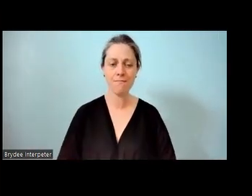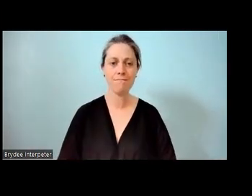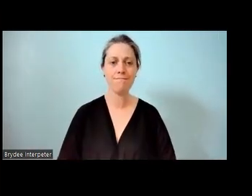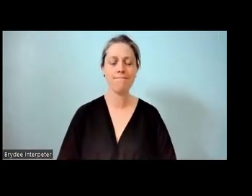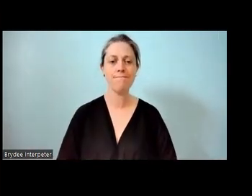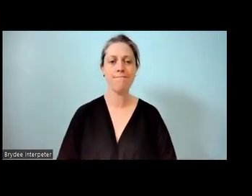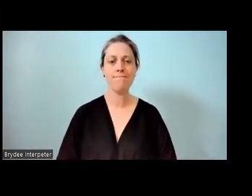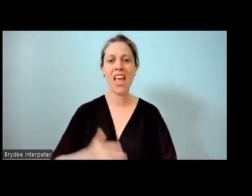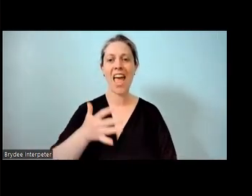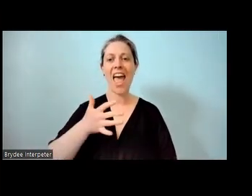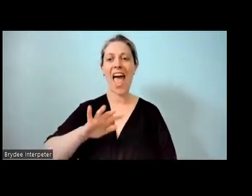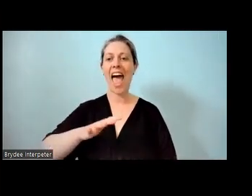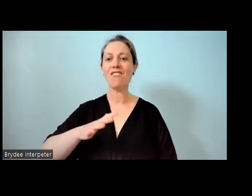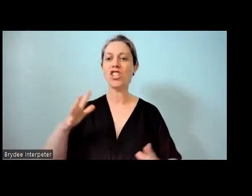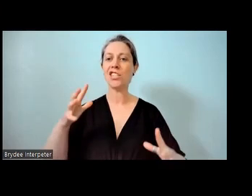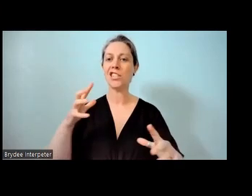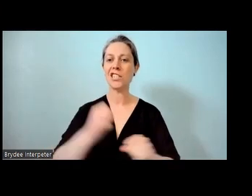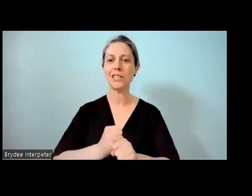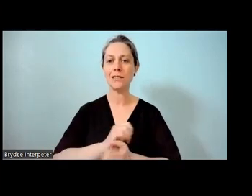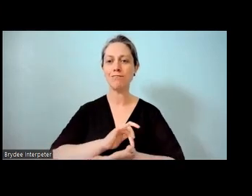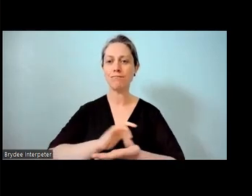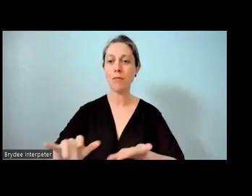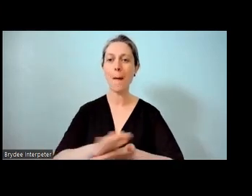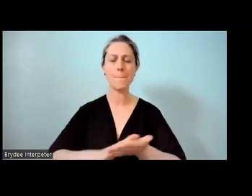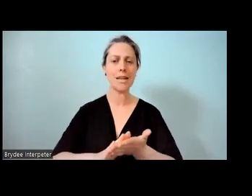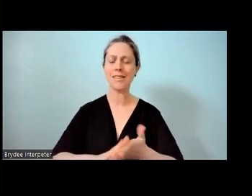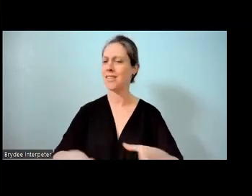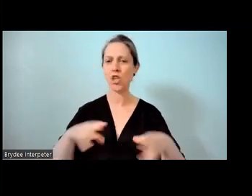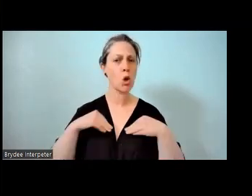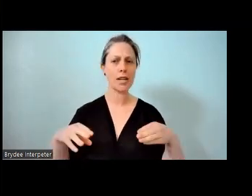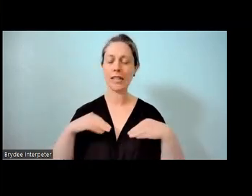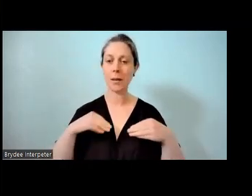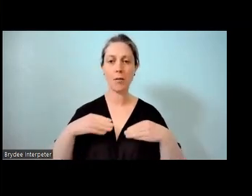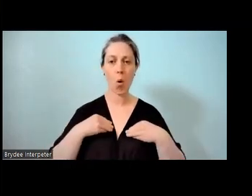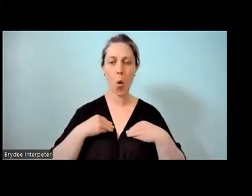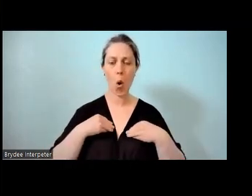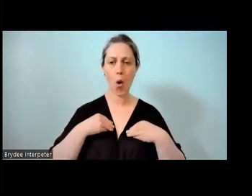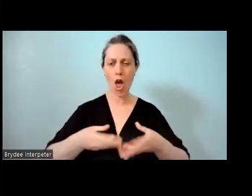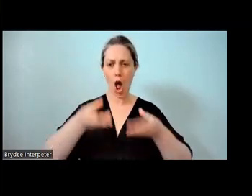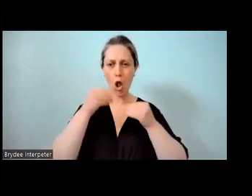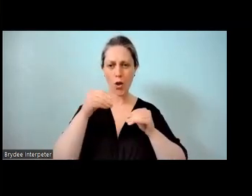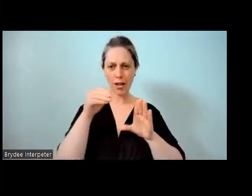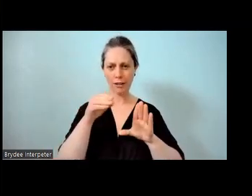means that it is unacceptable to design learning environments assuming most kids